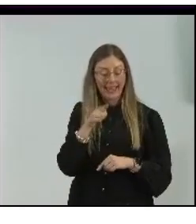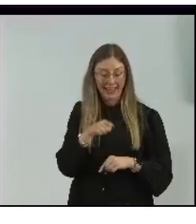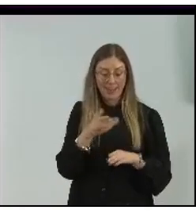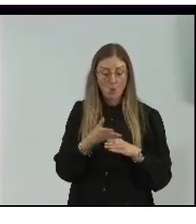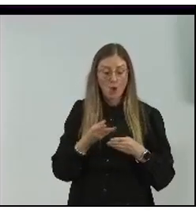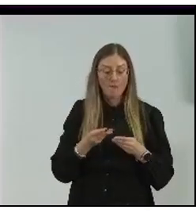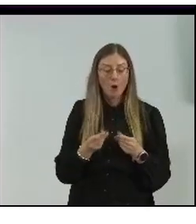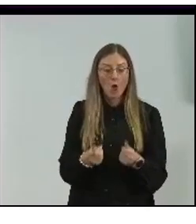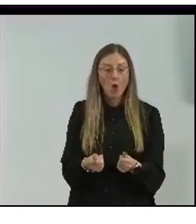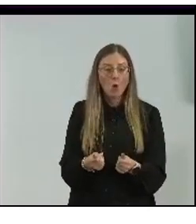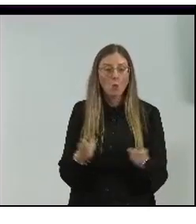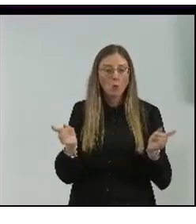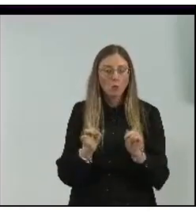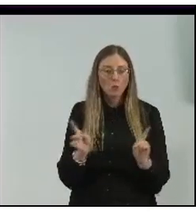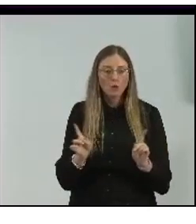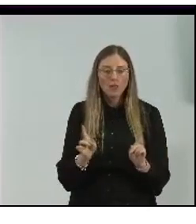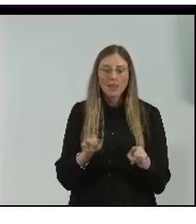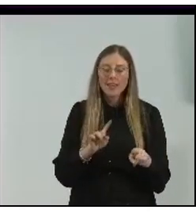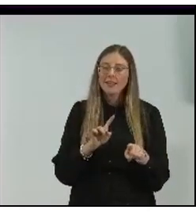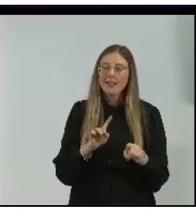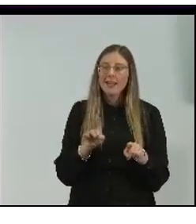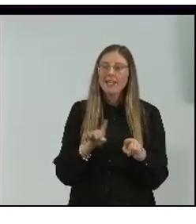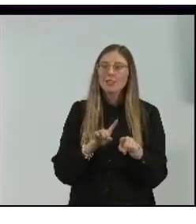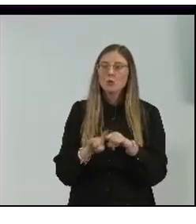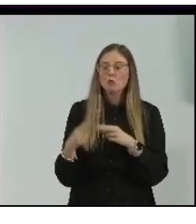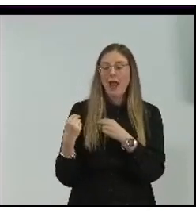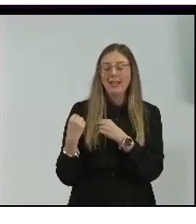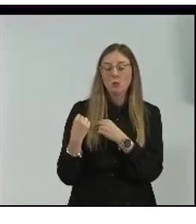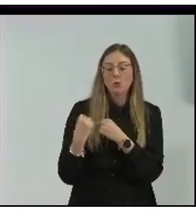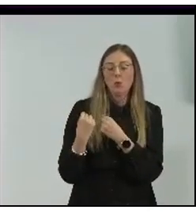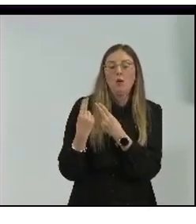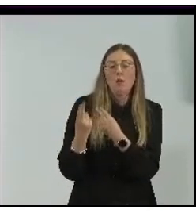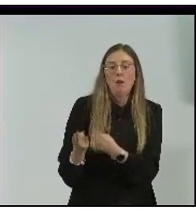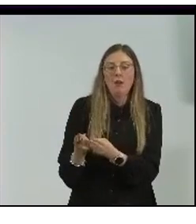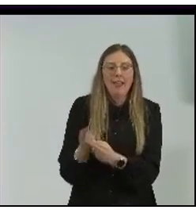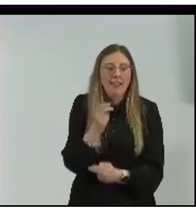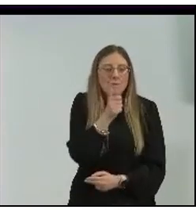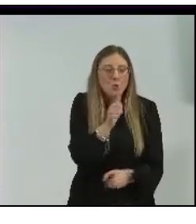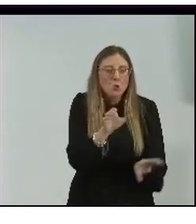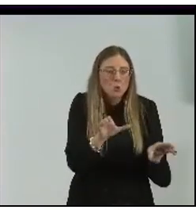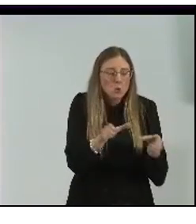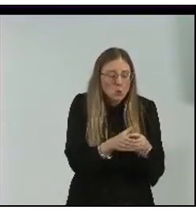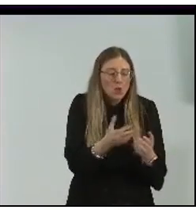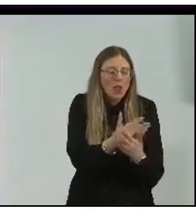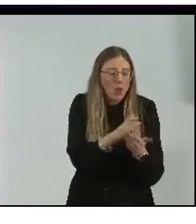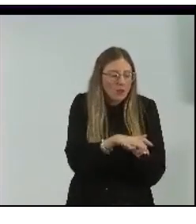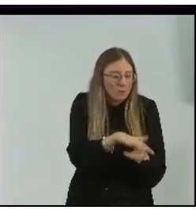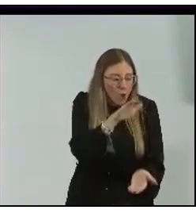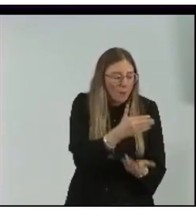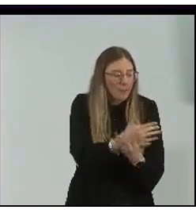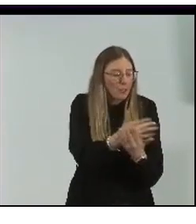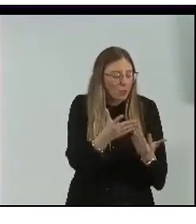you know, essentially moving the onus off of a centre of excellence that has very few people and tonnes of documents and shifting it left